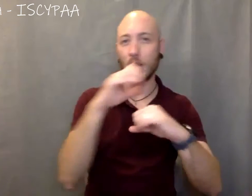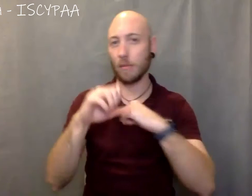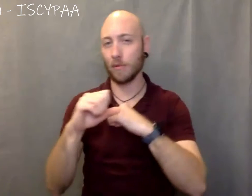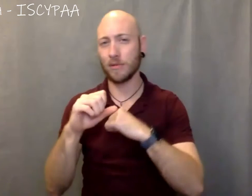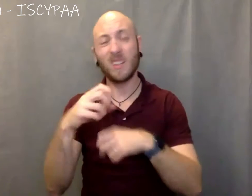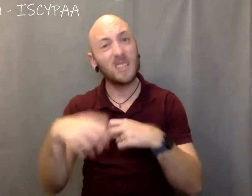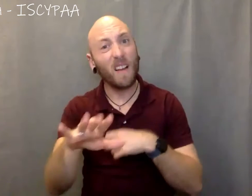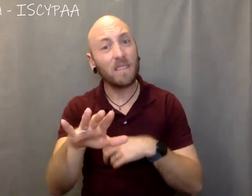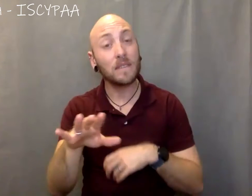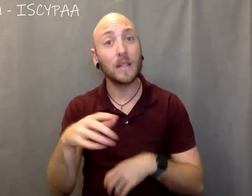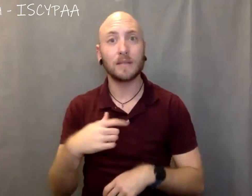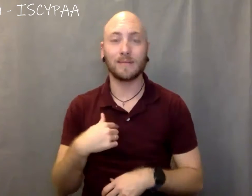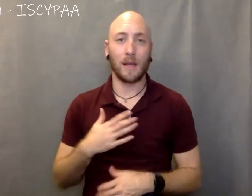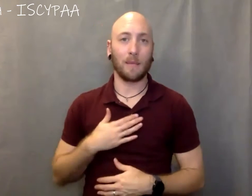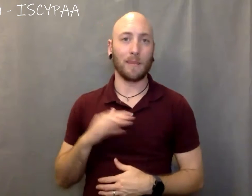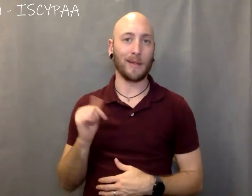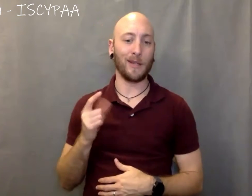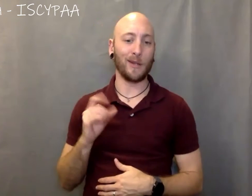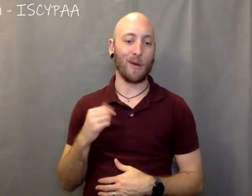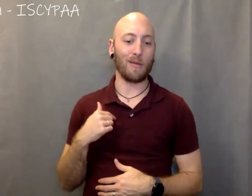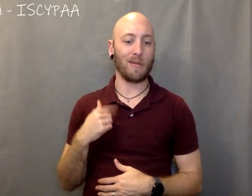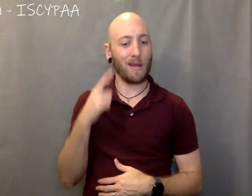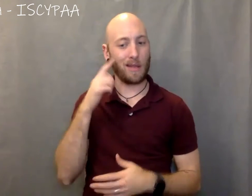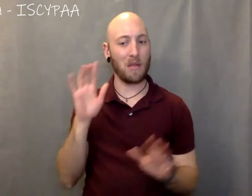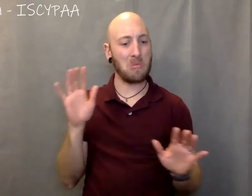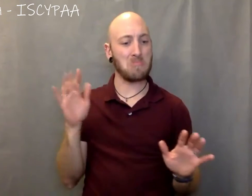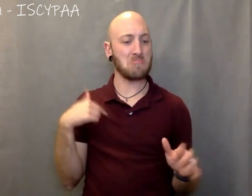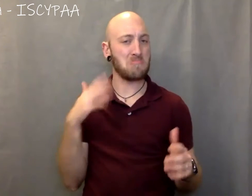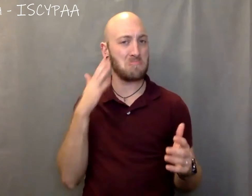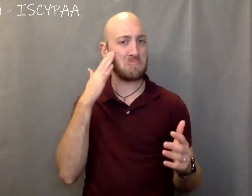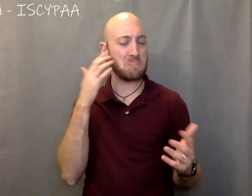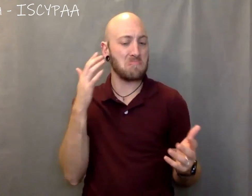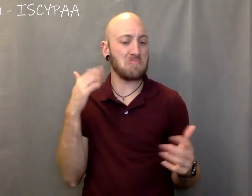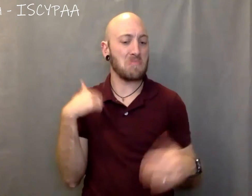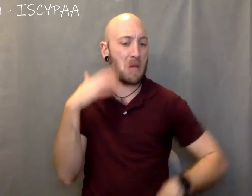my ego, like I think I know what's going on, you know, I think I know the right way to do things.